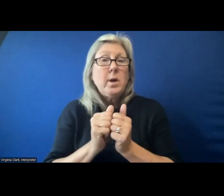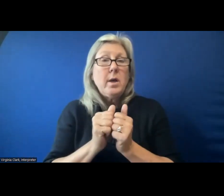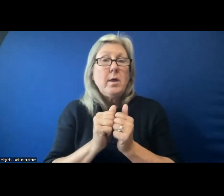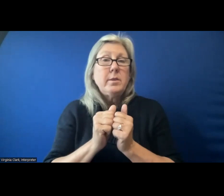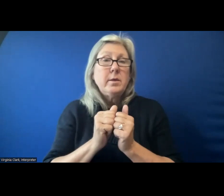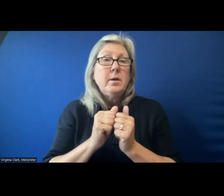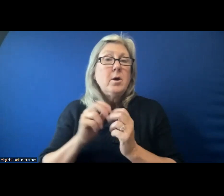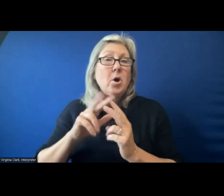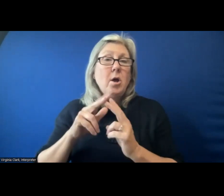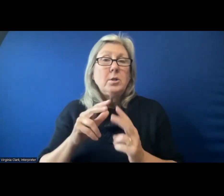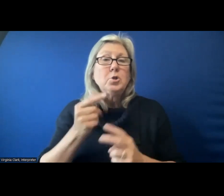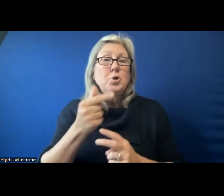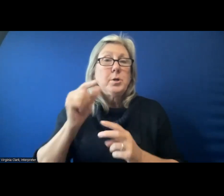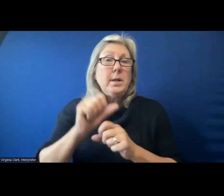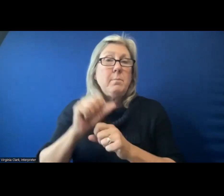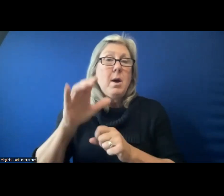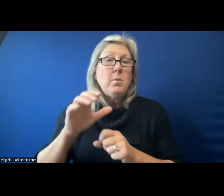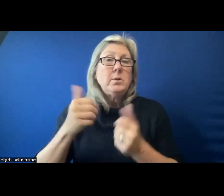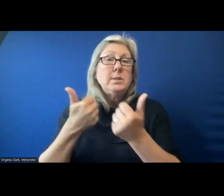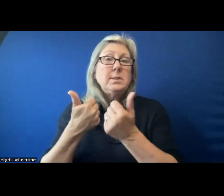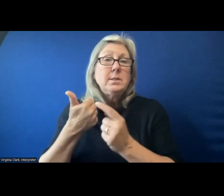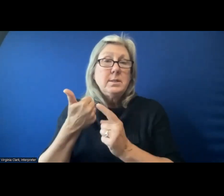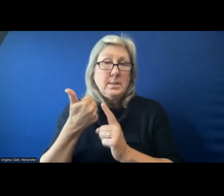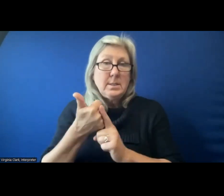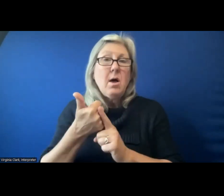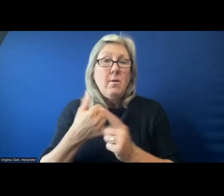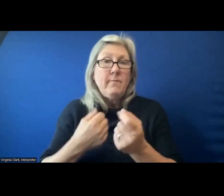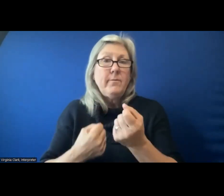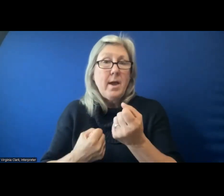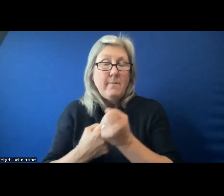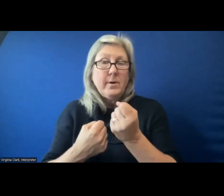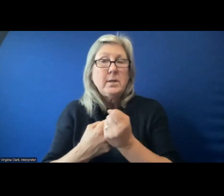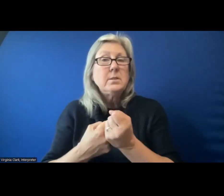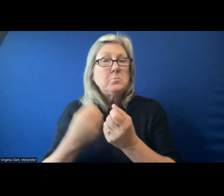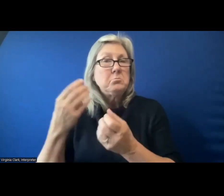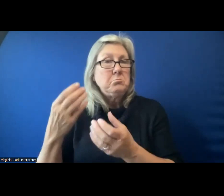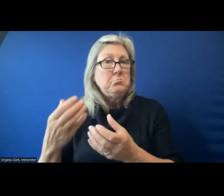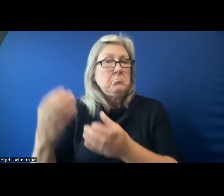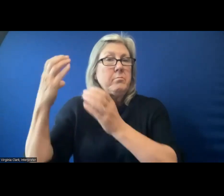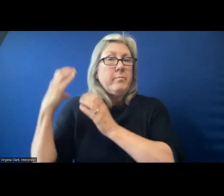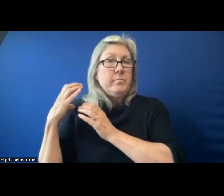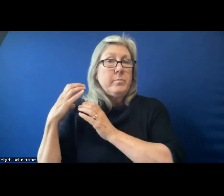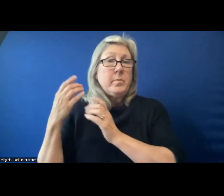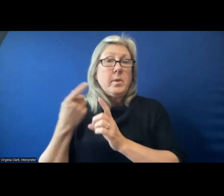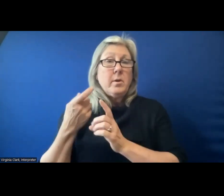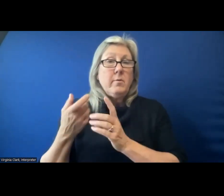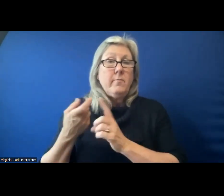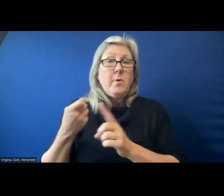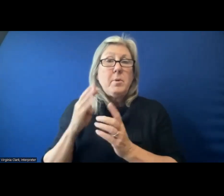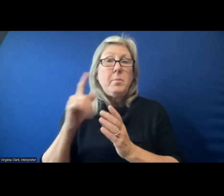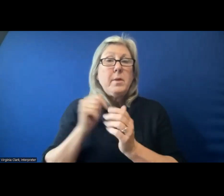Mountain Self Advocates was charged under a bill that happened last session with developing